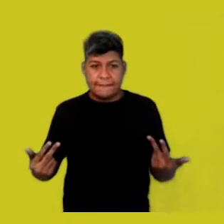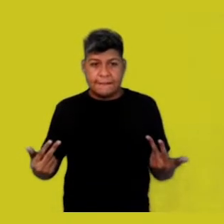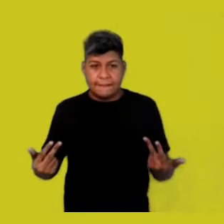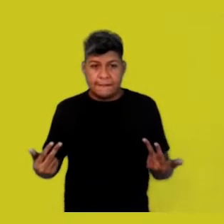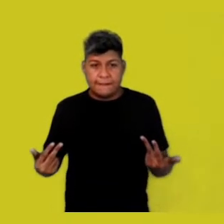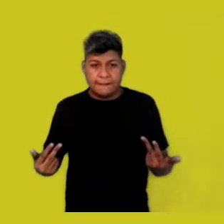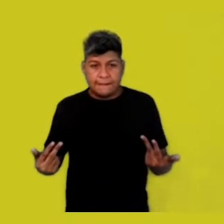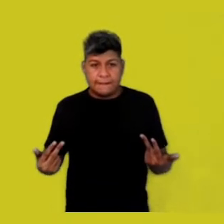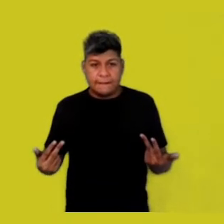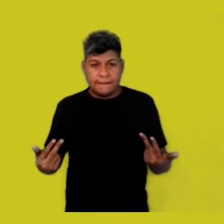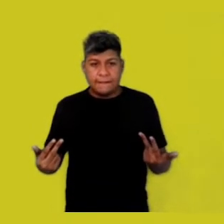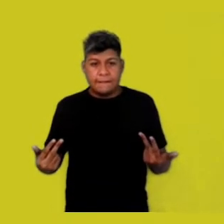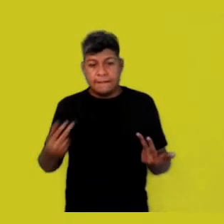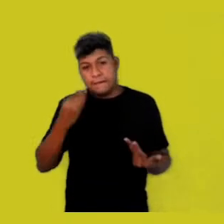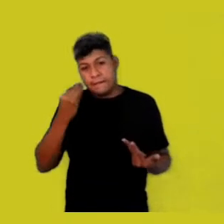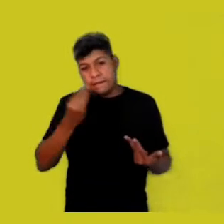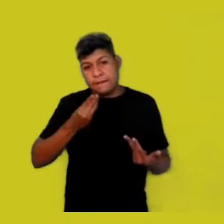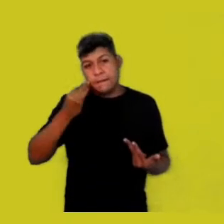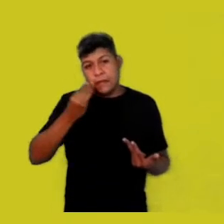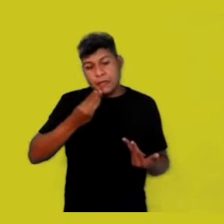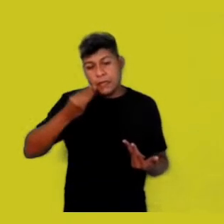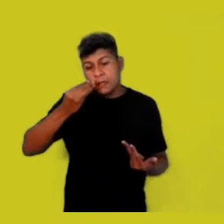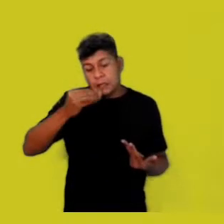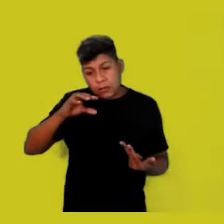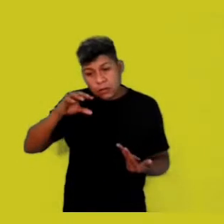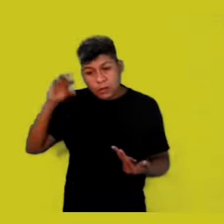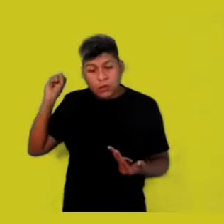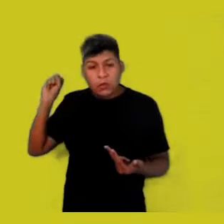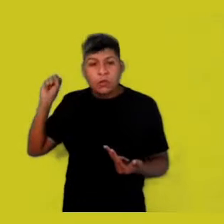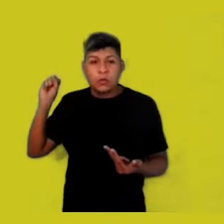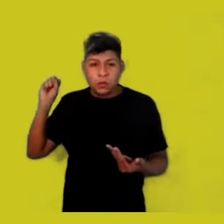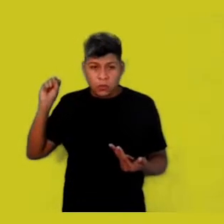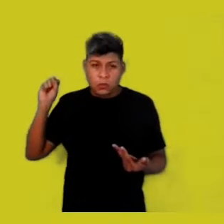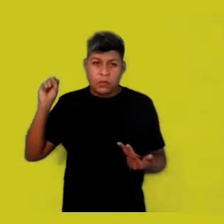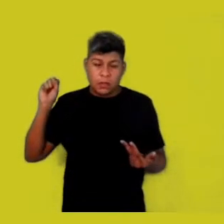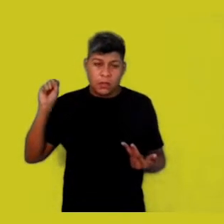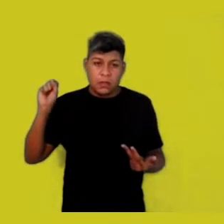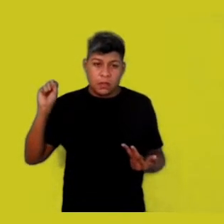in my experience with listening for a month and a half,